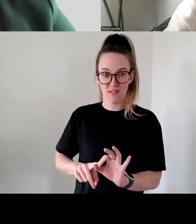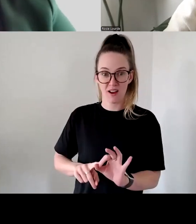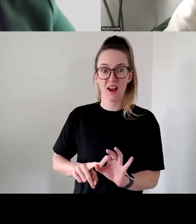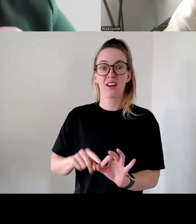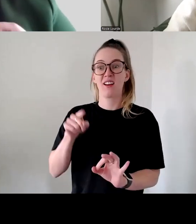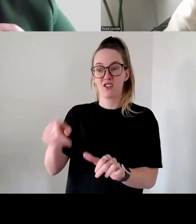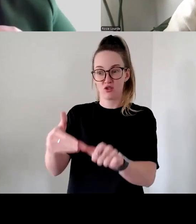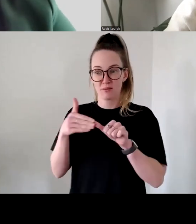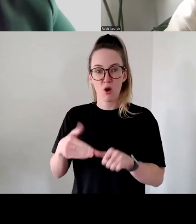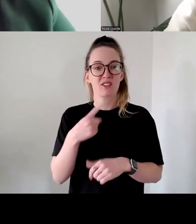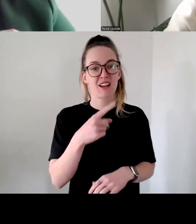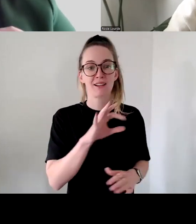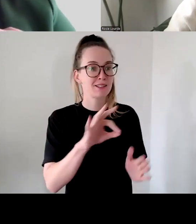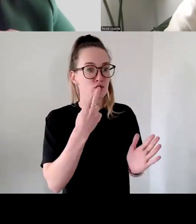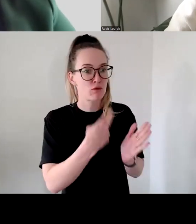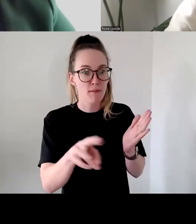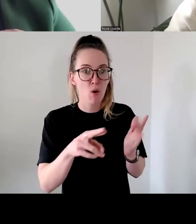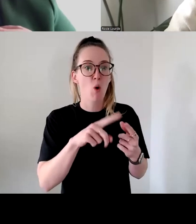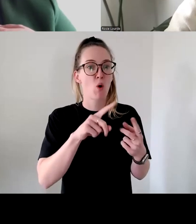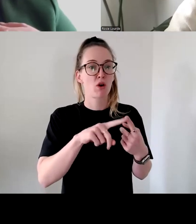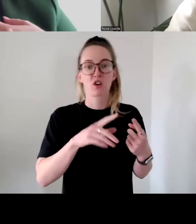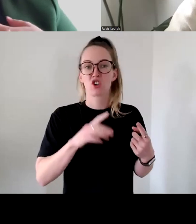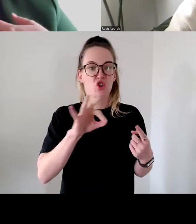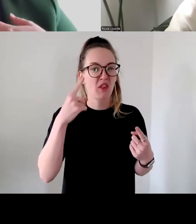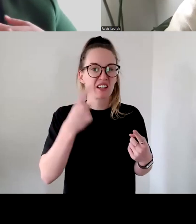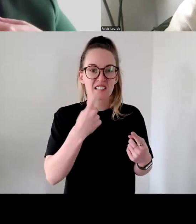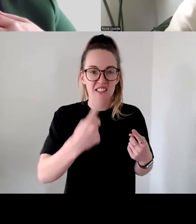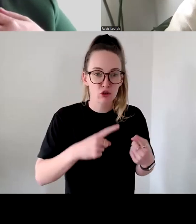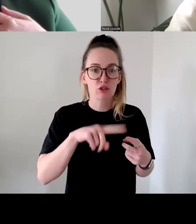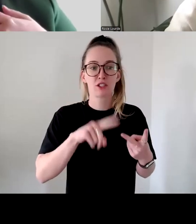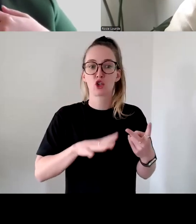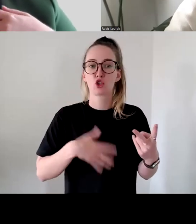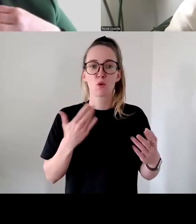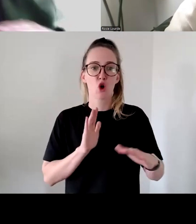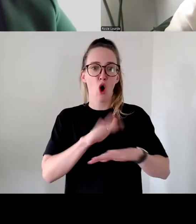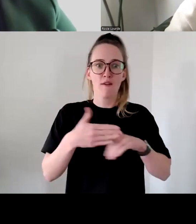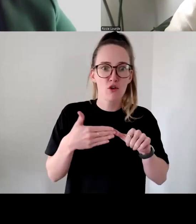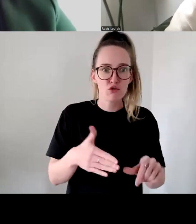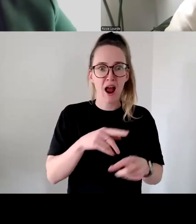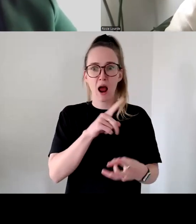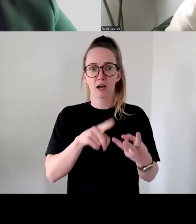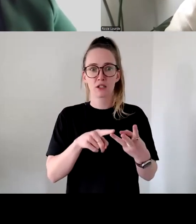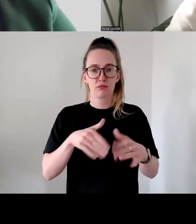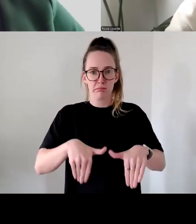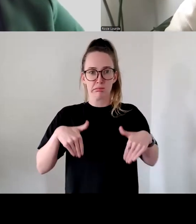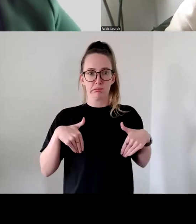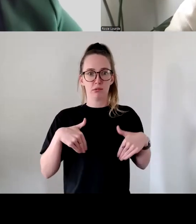serious enough, it is easier to keep quiet, people might think you are overreacting, distrust of the